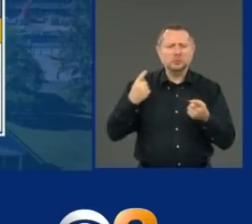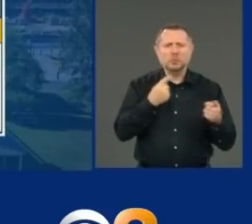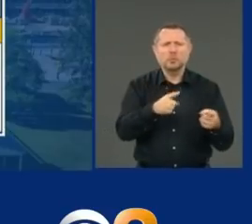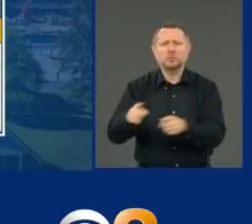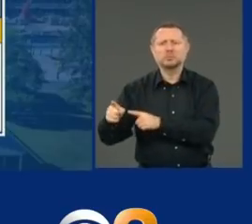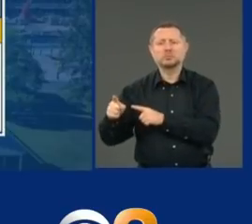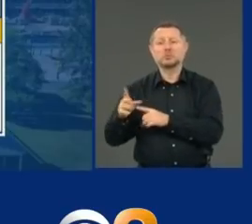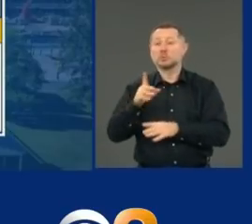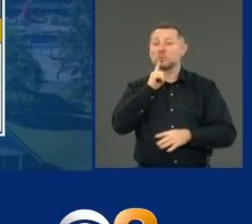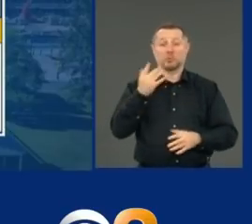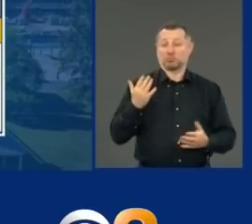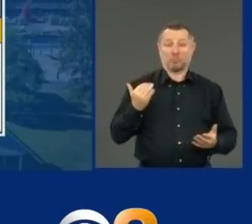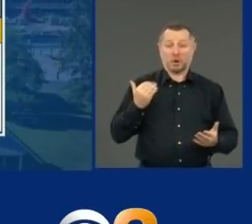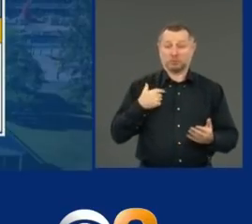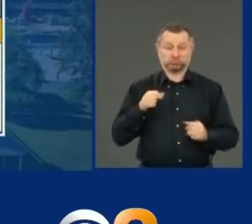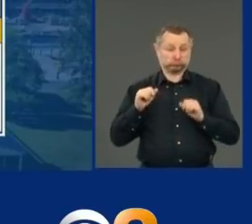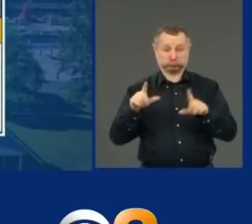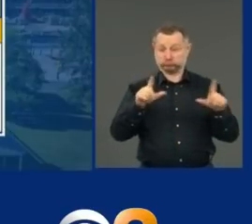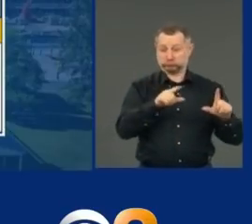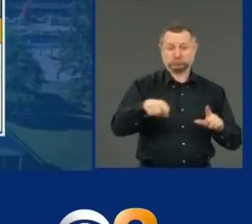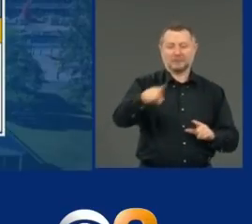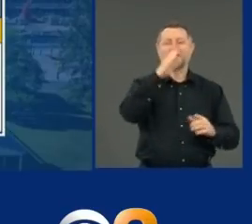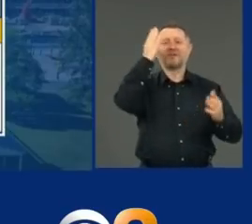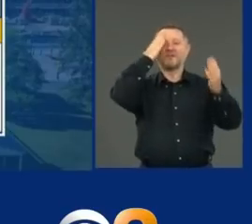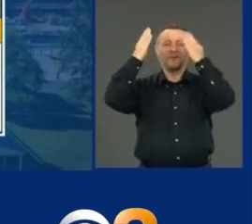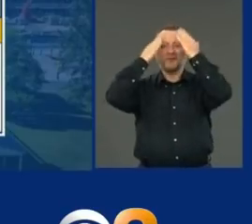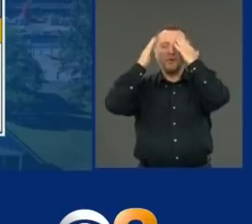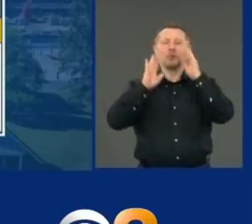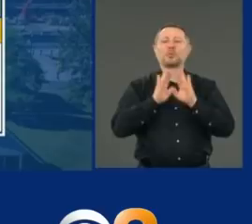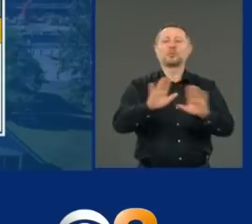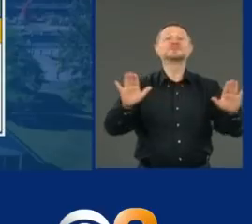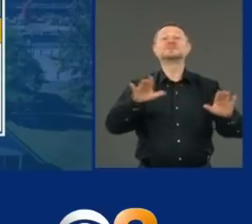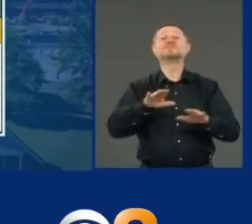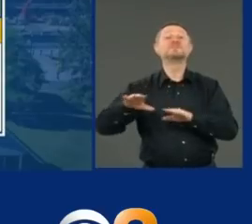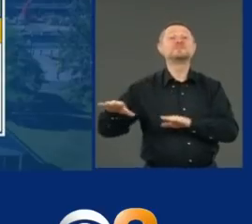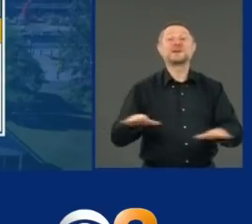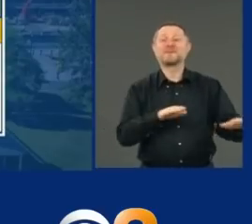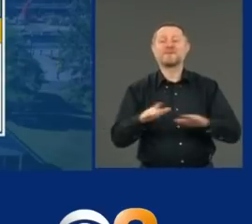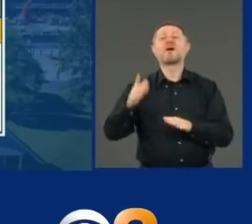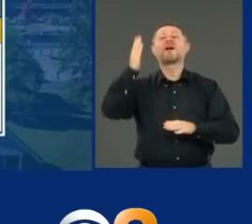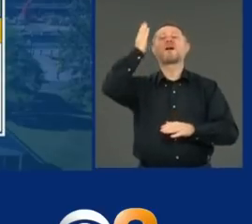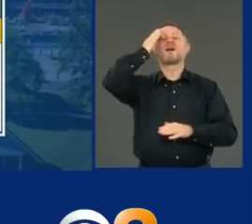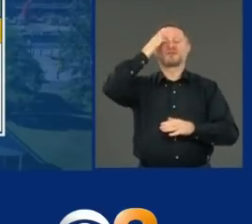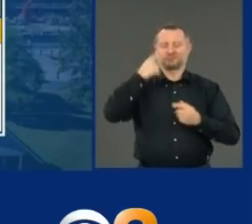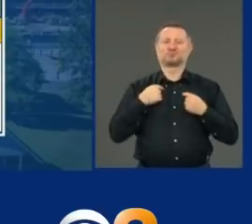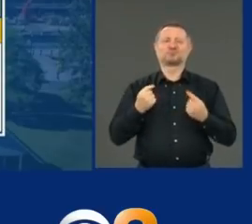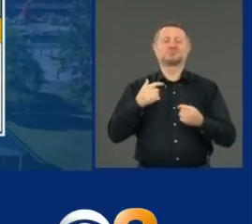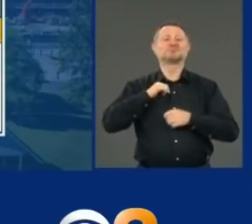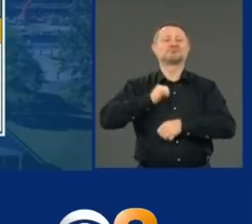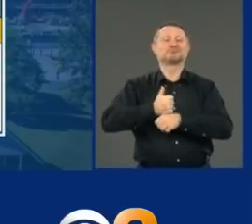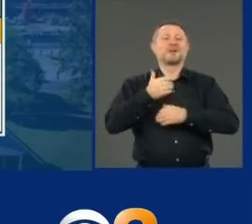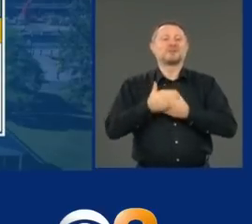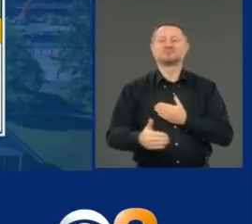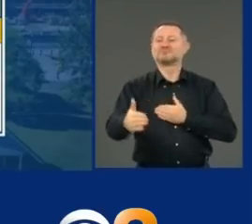SCIENCE AND NOT POLITICS. WE HAVE ALL THE NUMBERS POSTED FOR THE REGIONS OF THE STATE AND WE WANT PEOPLE TO UNDERSTAND THE NUMBERS AND WE WANT PEOPLE TO UNDERSTAND WHAT